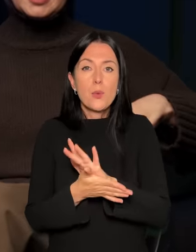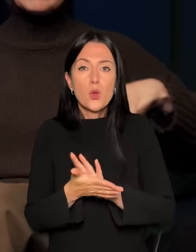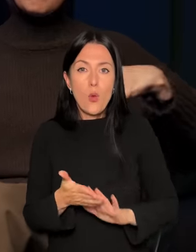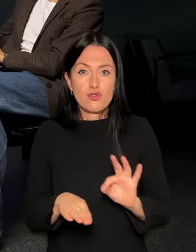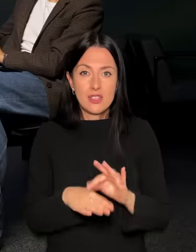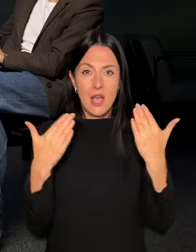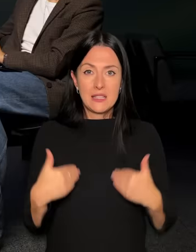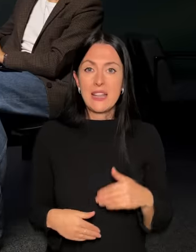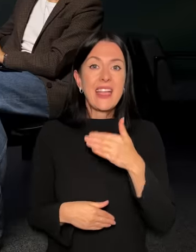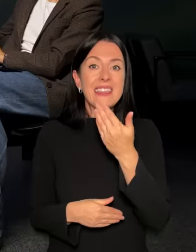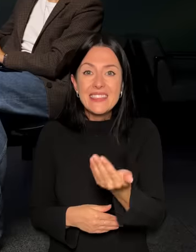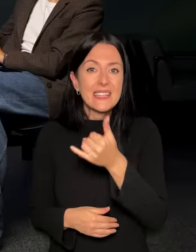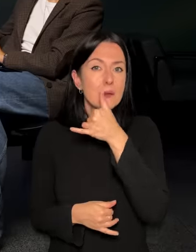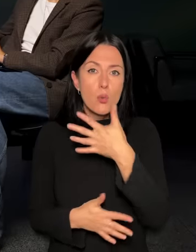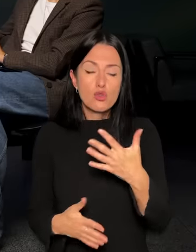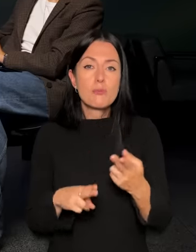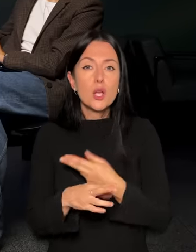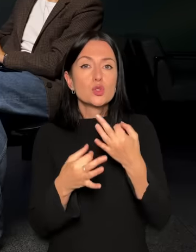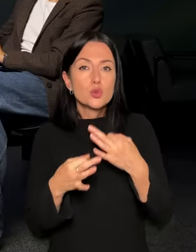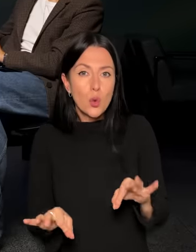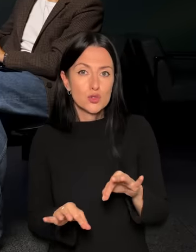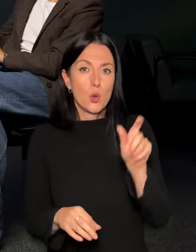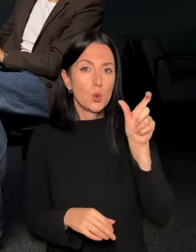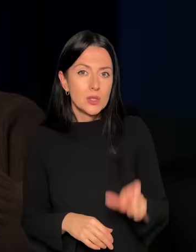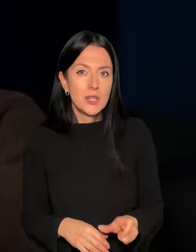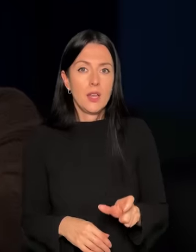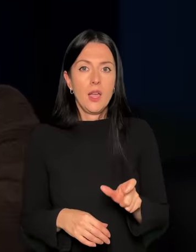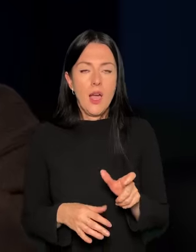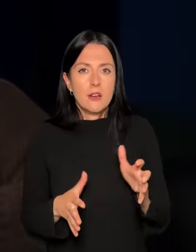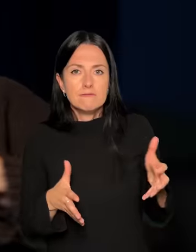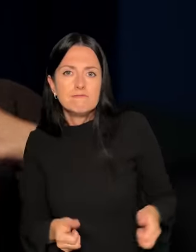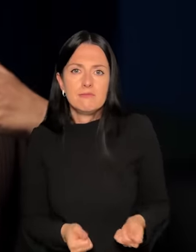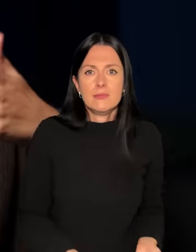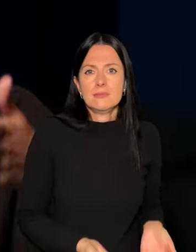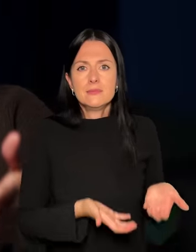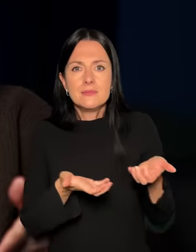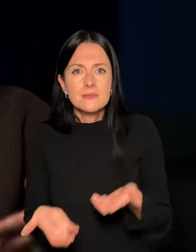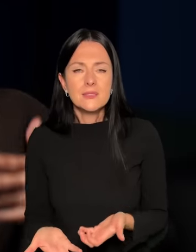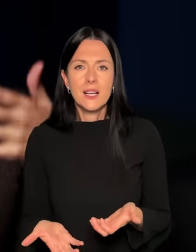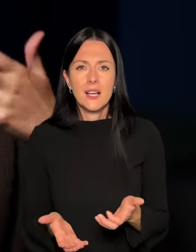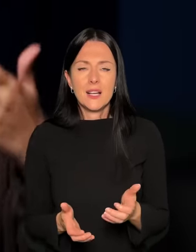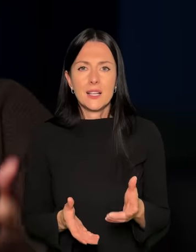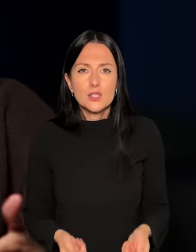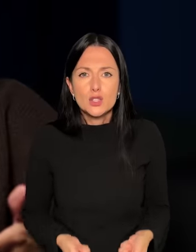You can't just grab, lift, or push someone without their permission.